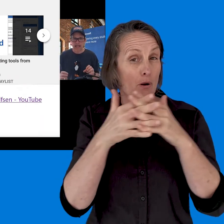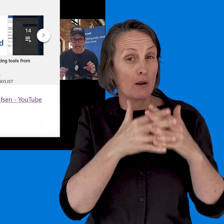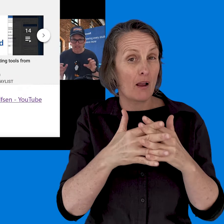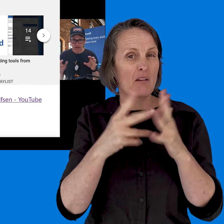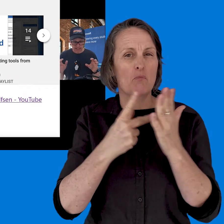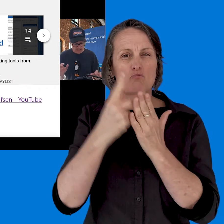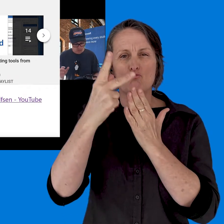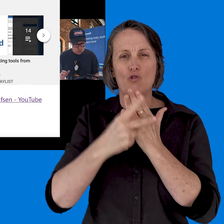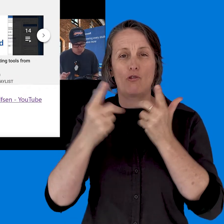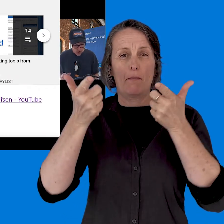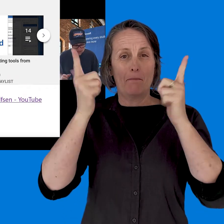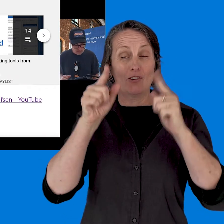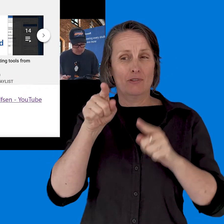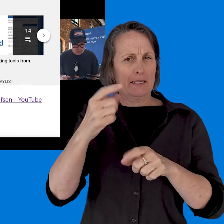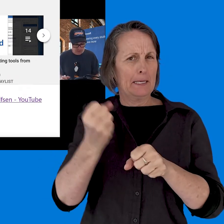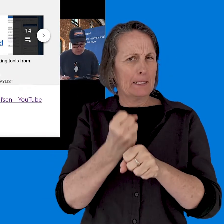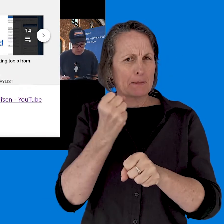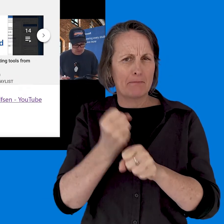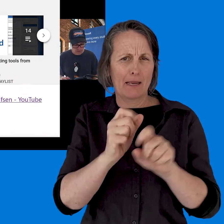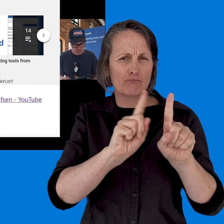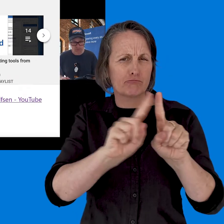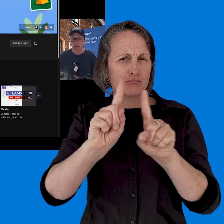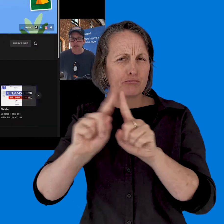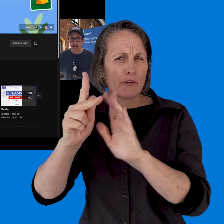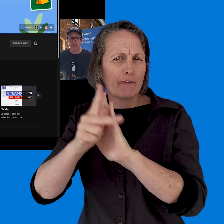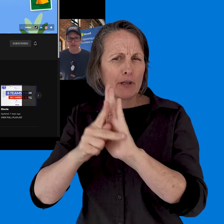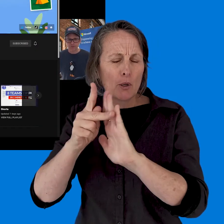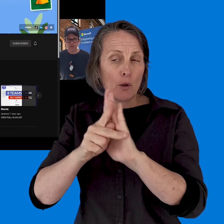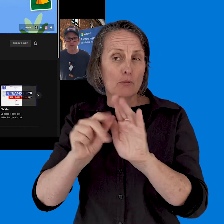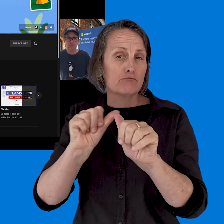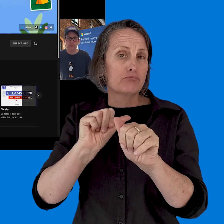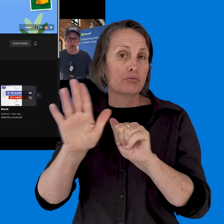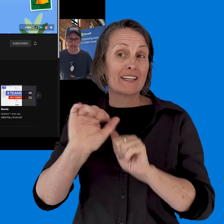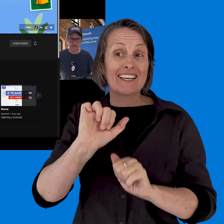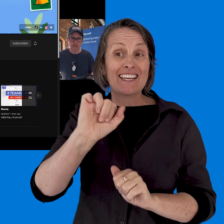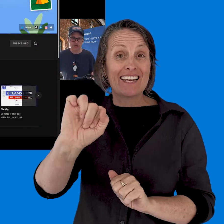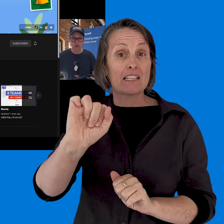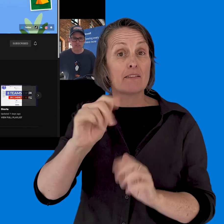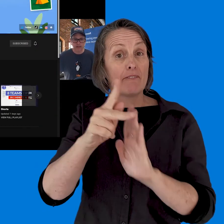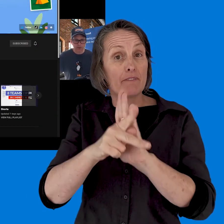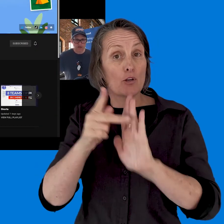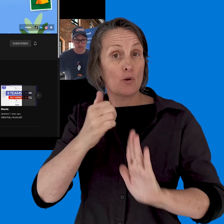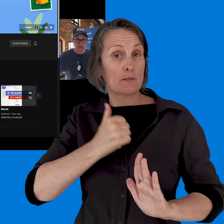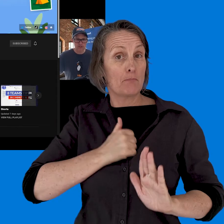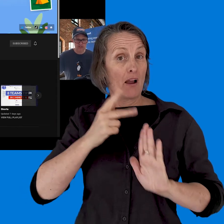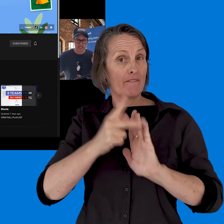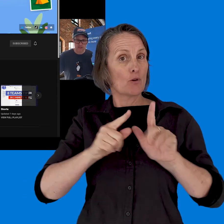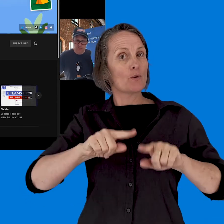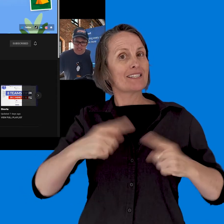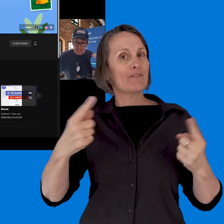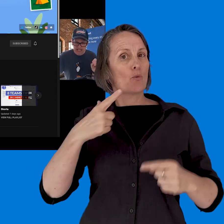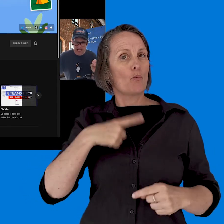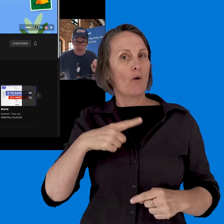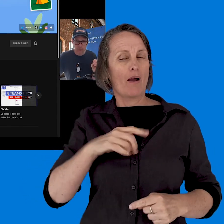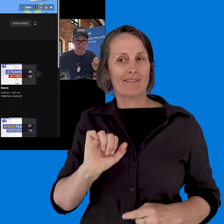and he's made some wonderful videos. And the difference between Mike's videos and my videos is his are really snackable.